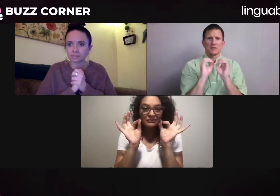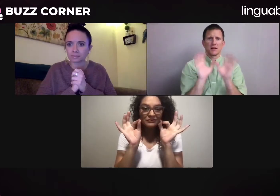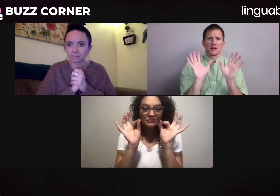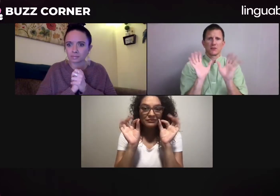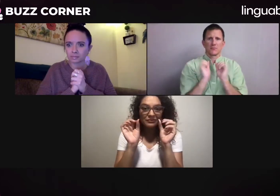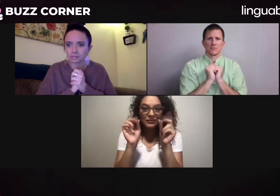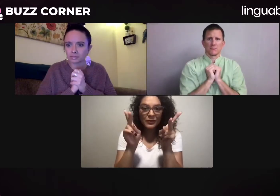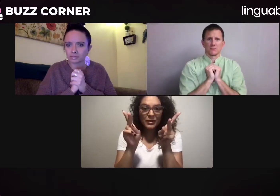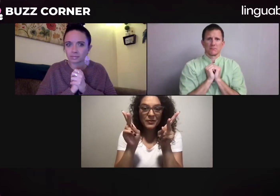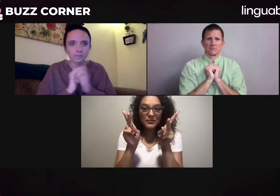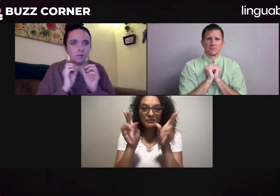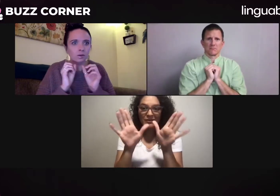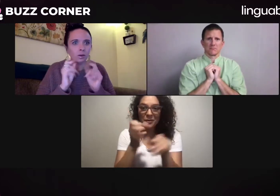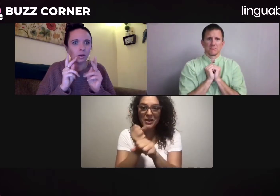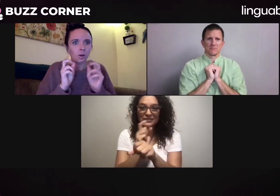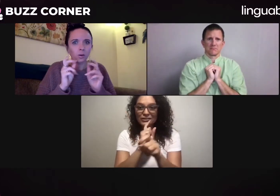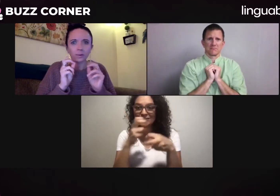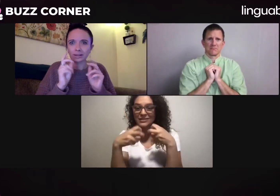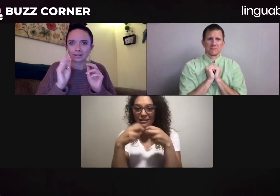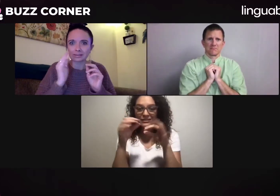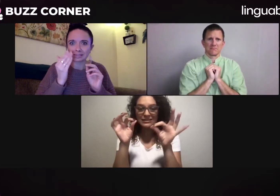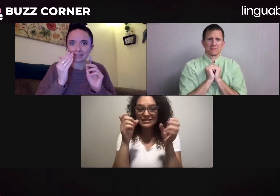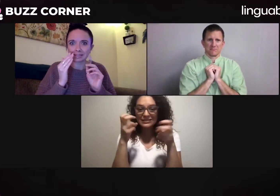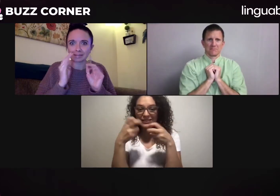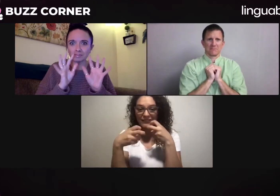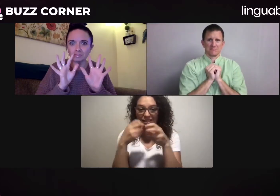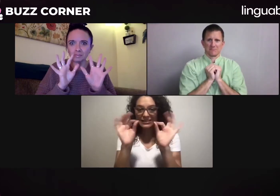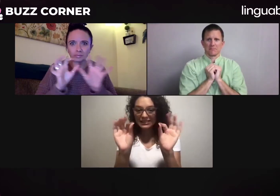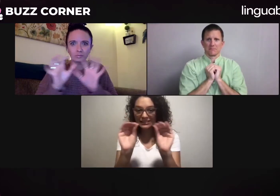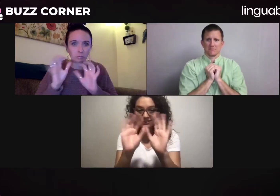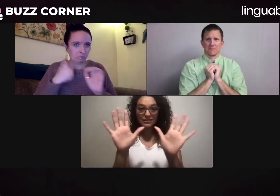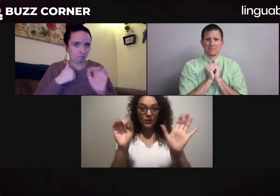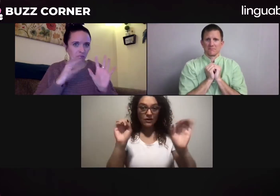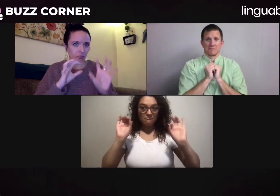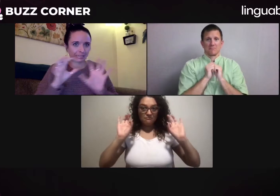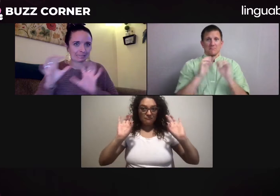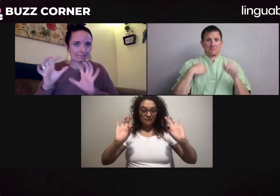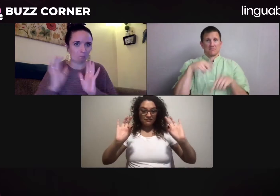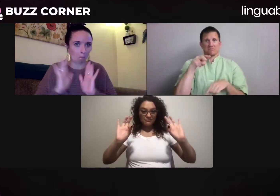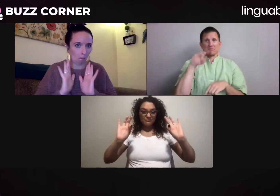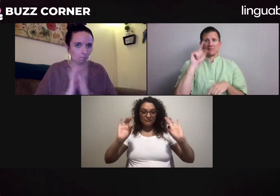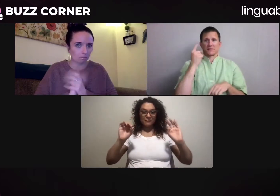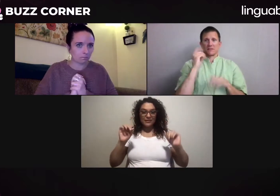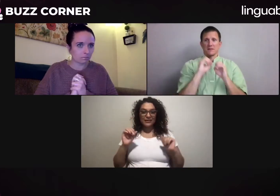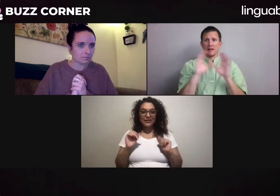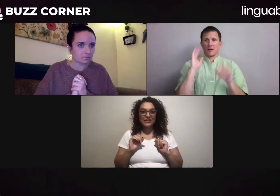You are clear to me. Yeah, we're just working through tech.